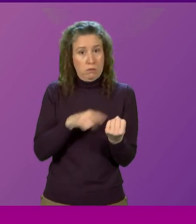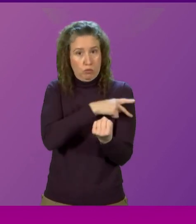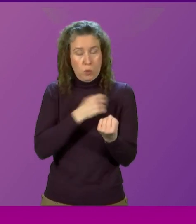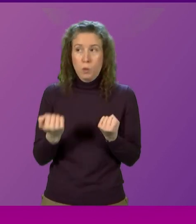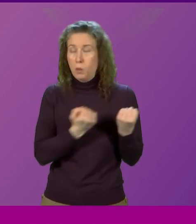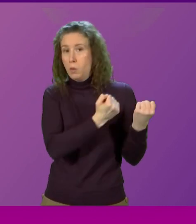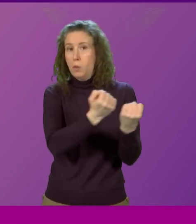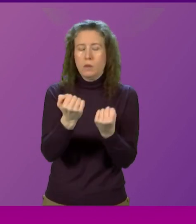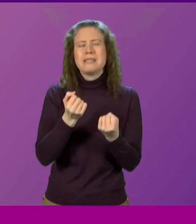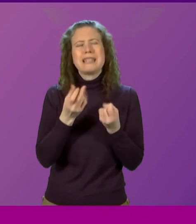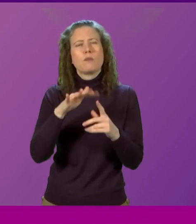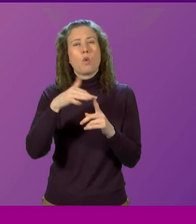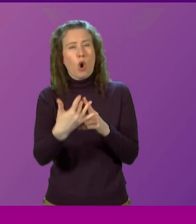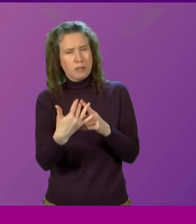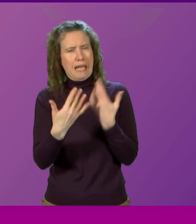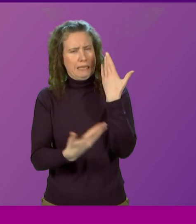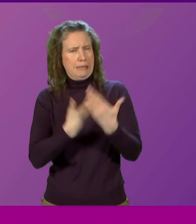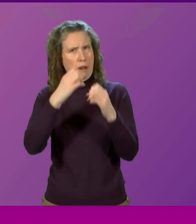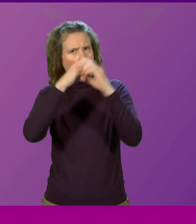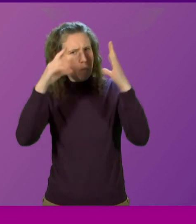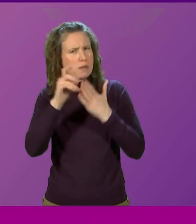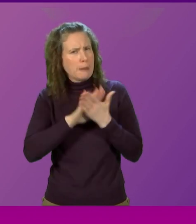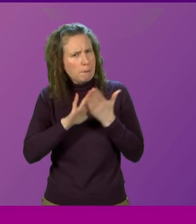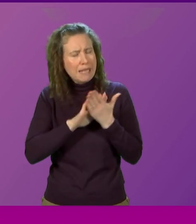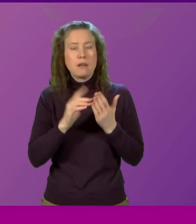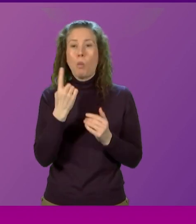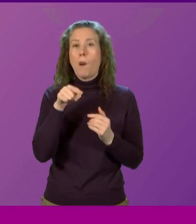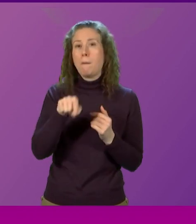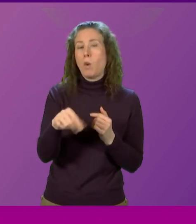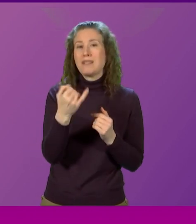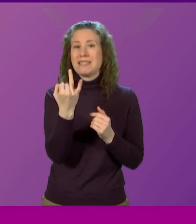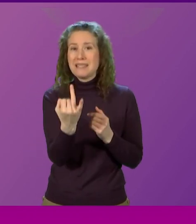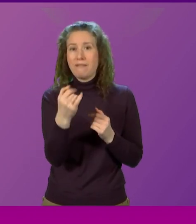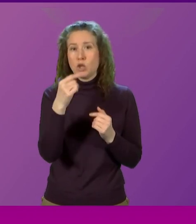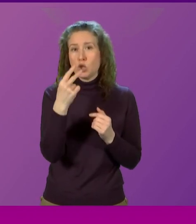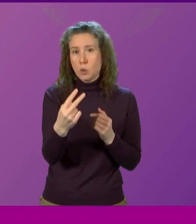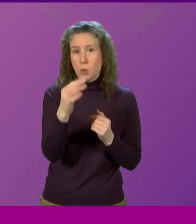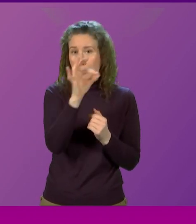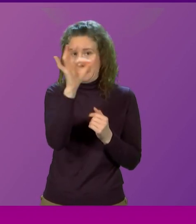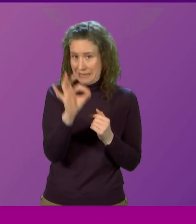To put that into context, I would point out that it represents 1.72 per cent of the total